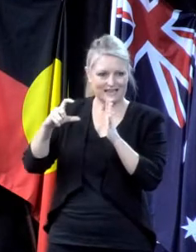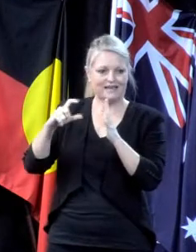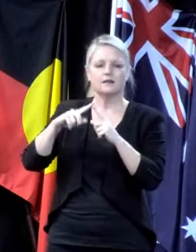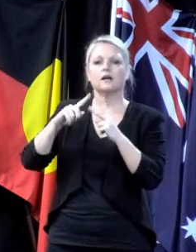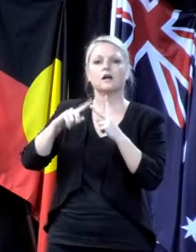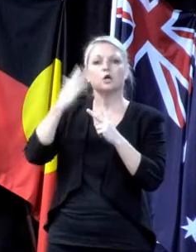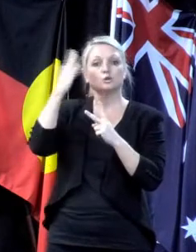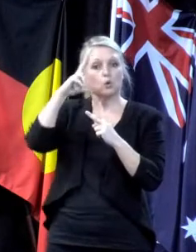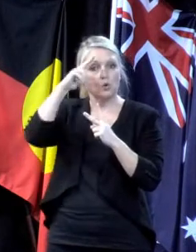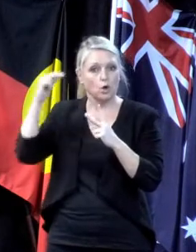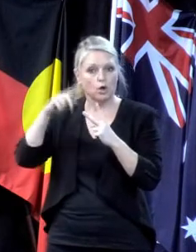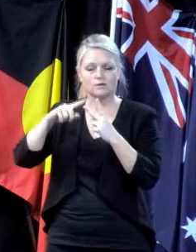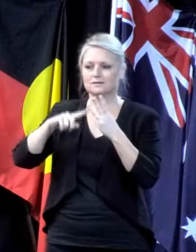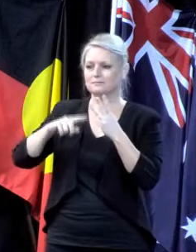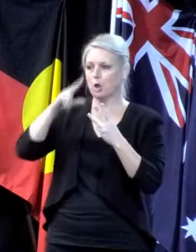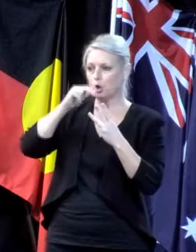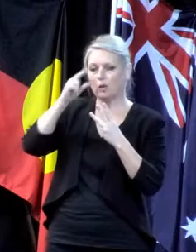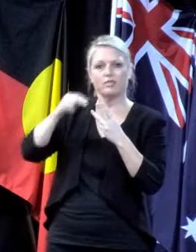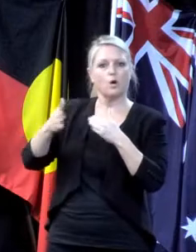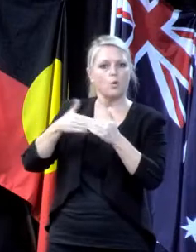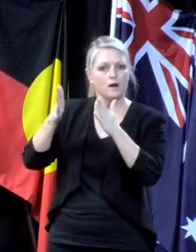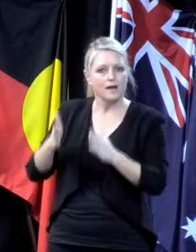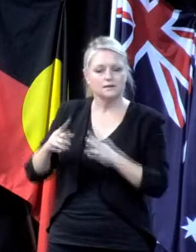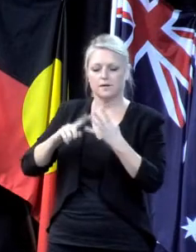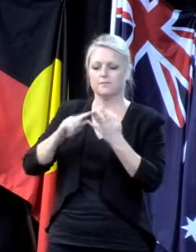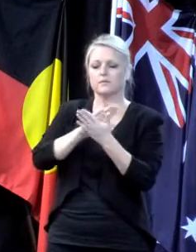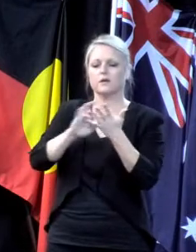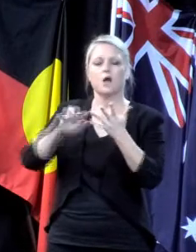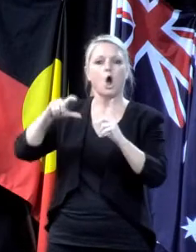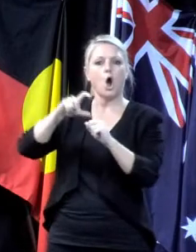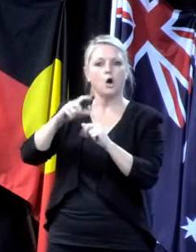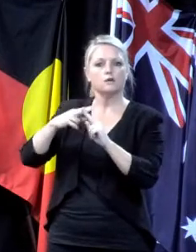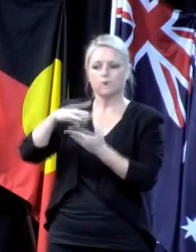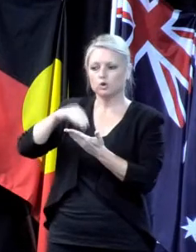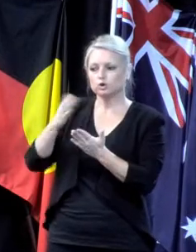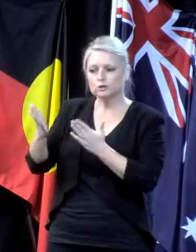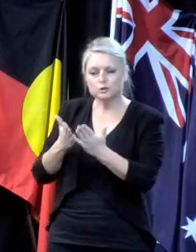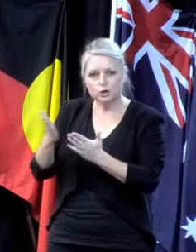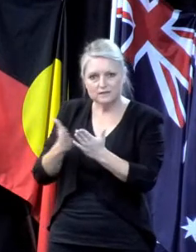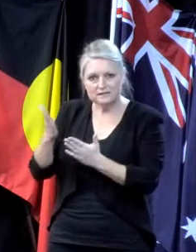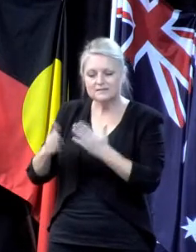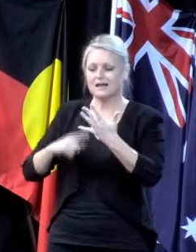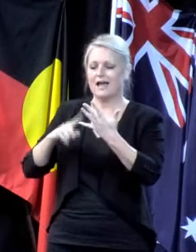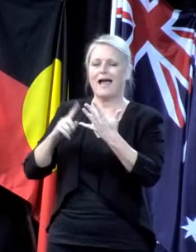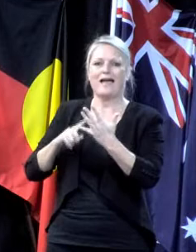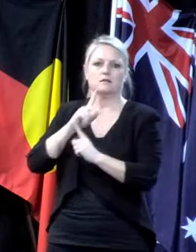the youth coordinator, a HOD of student services, and the guidance officer.